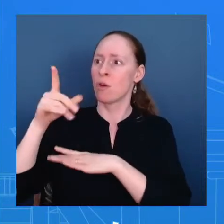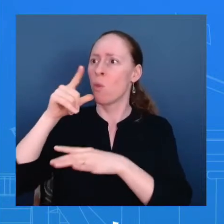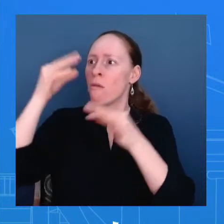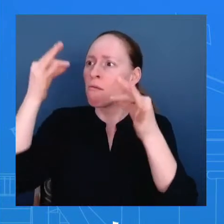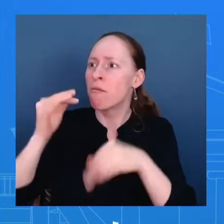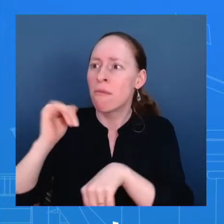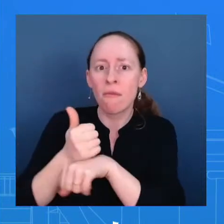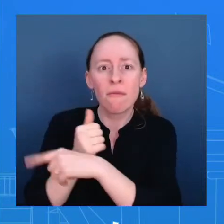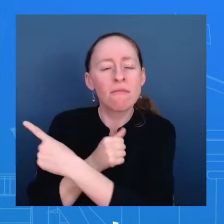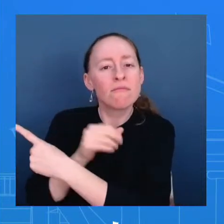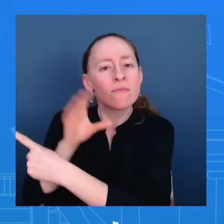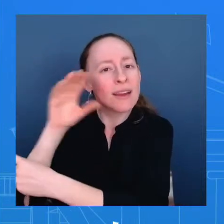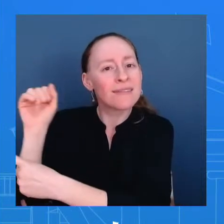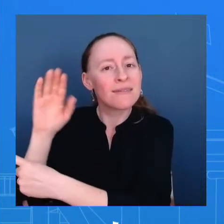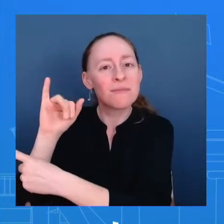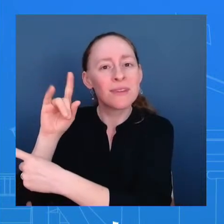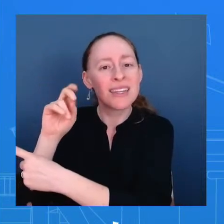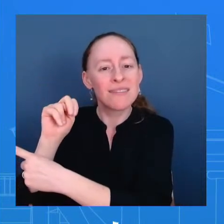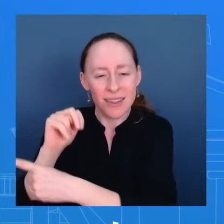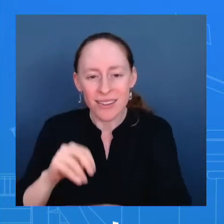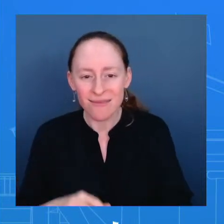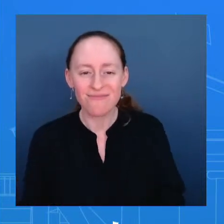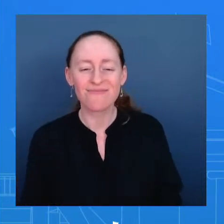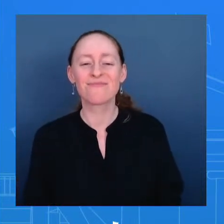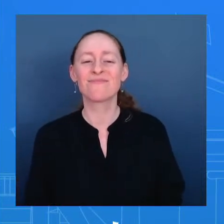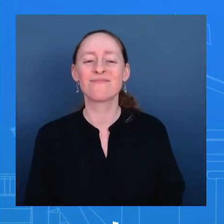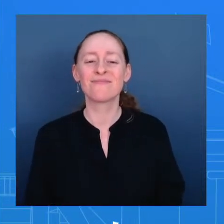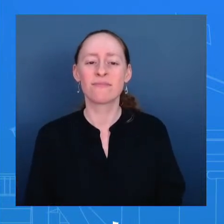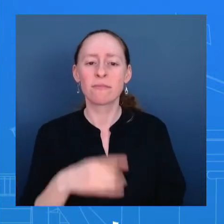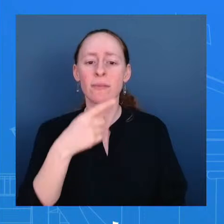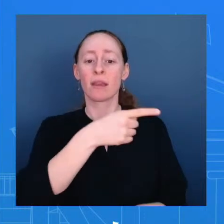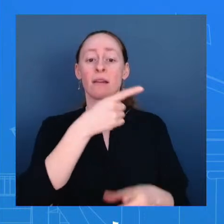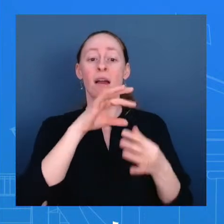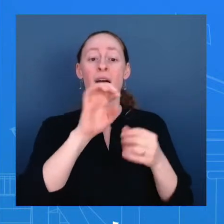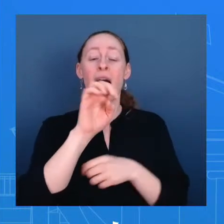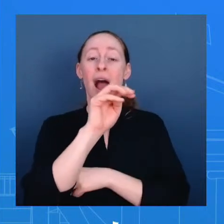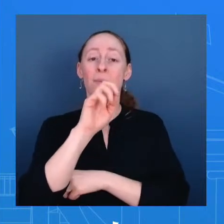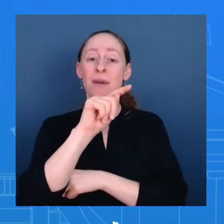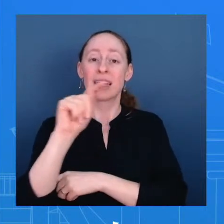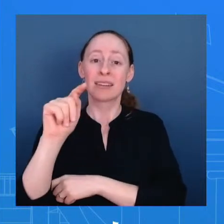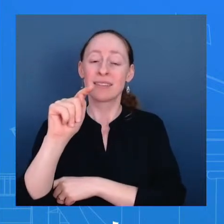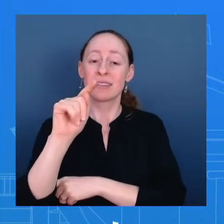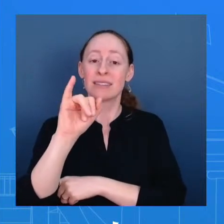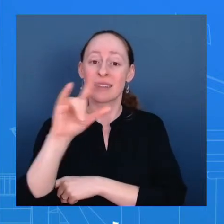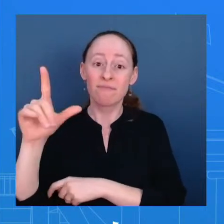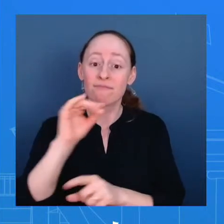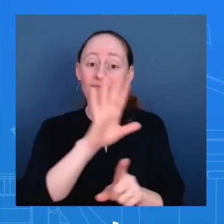Till-Mobley Memorial in Illinois and Mississippi -- also because of Joe Biden